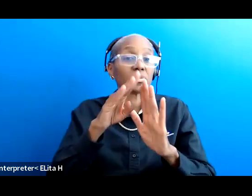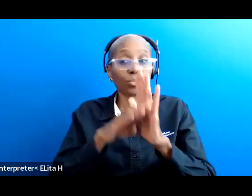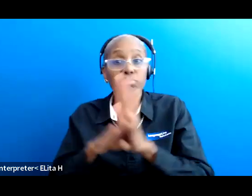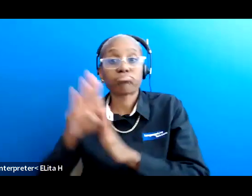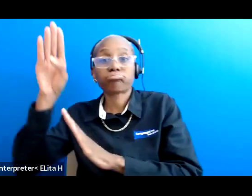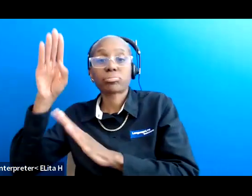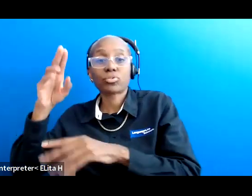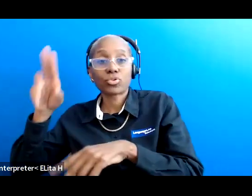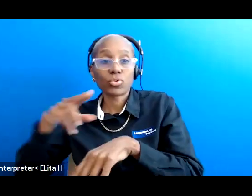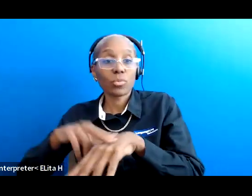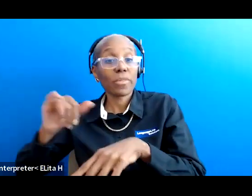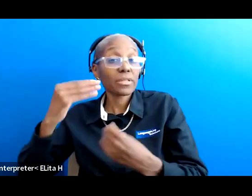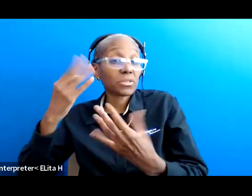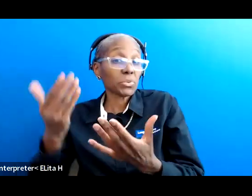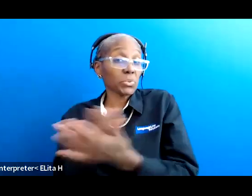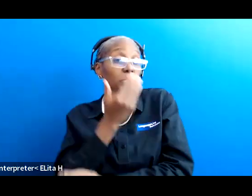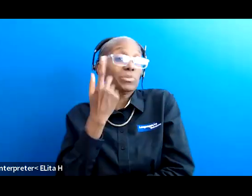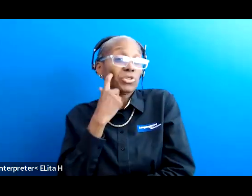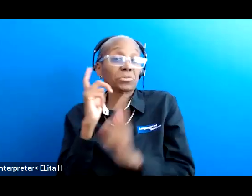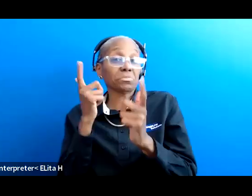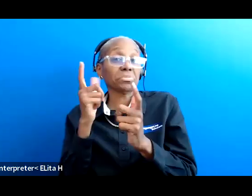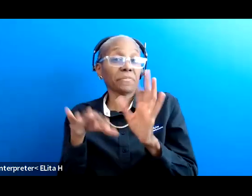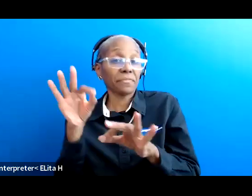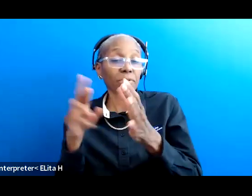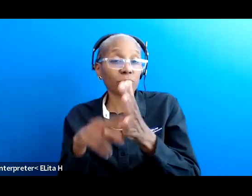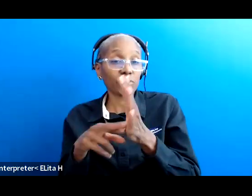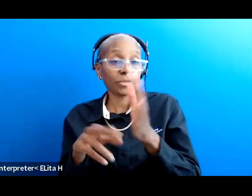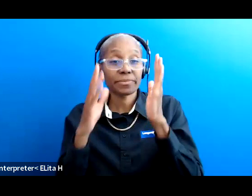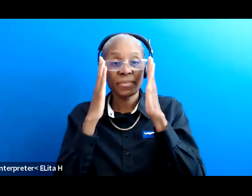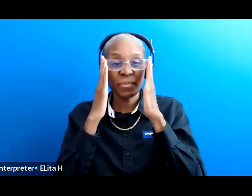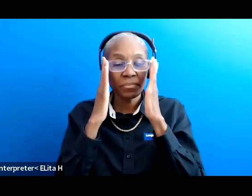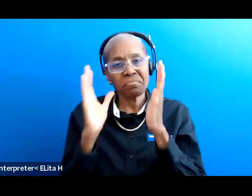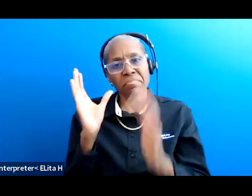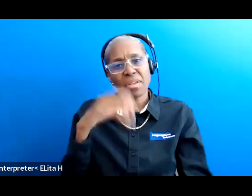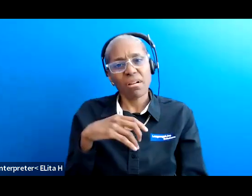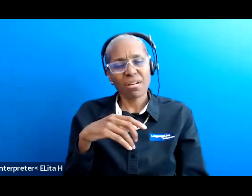This is new information that we found out in research. So it's kind of odd to be going the other way.